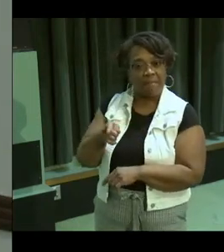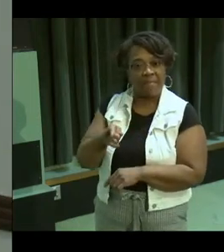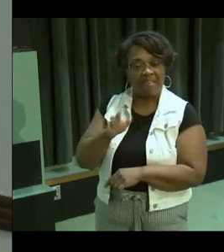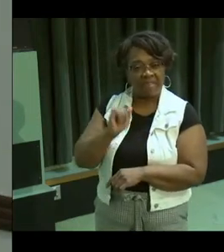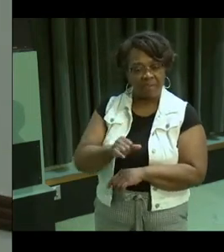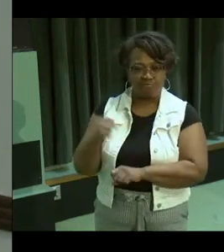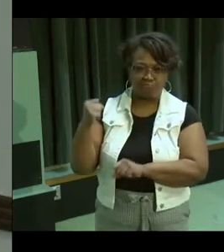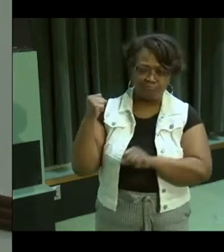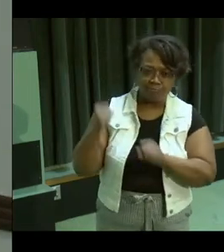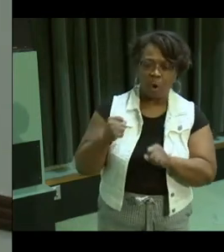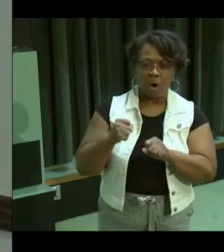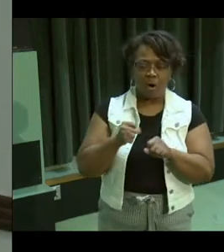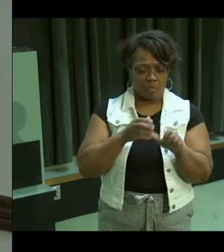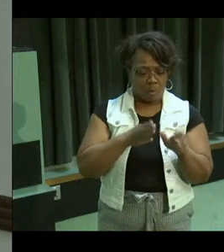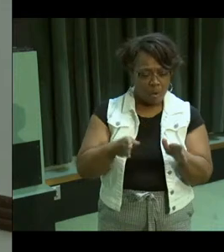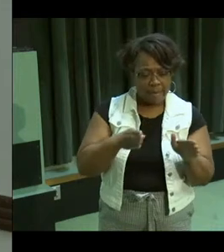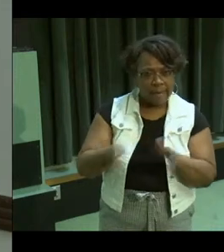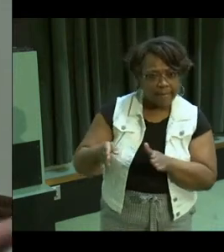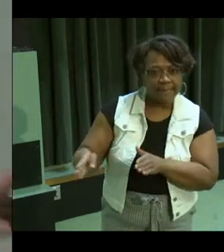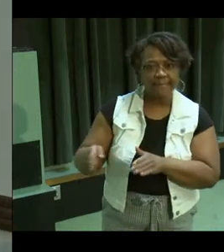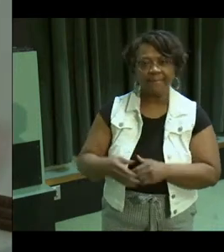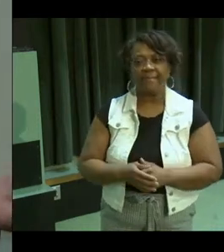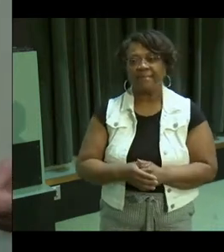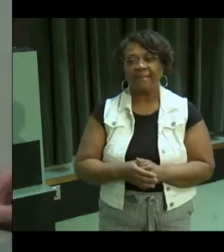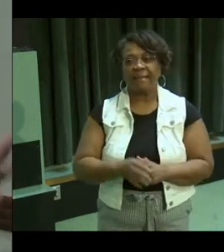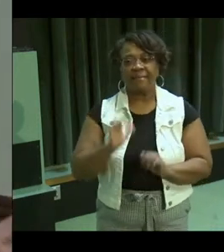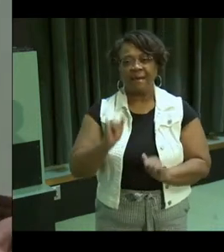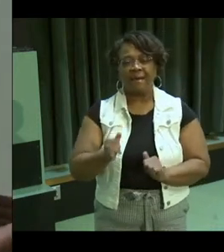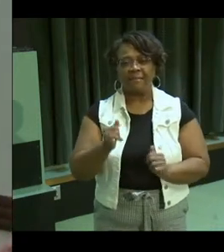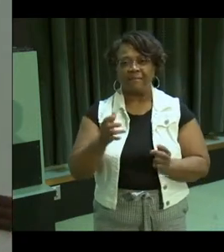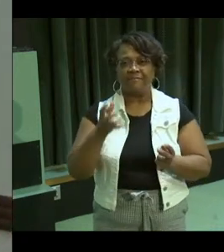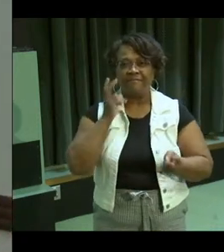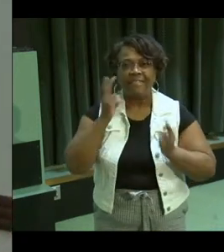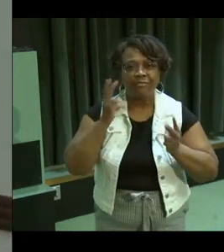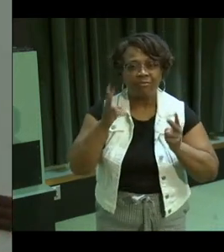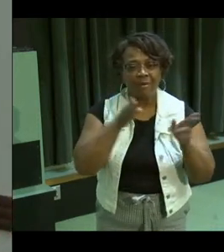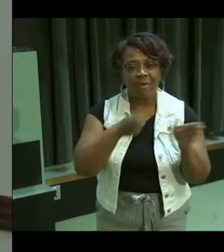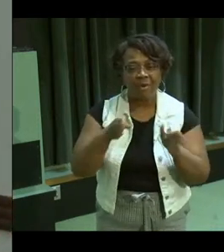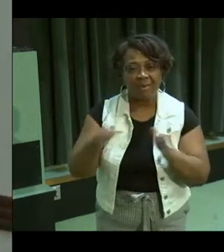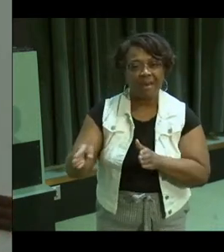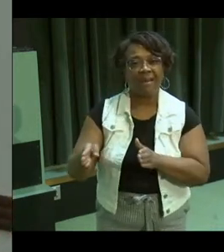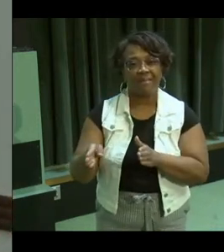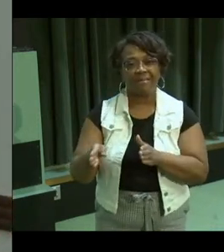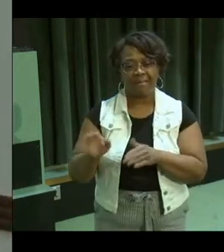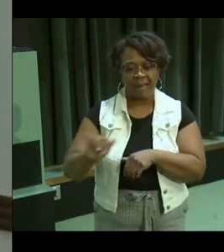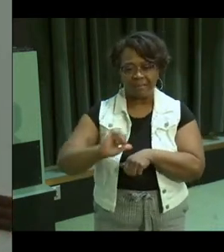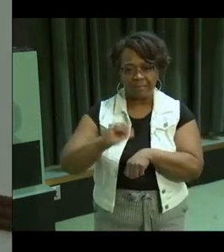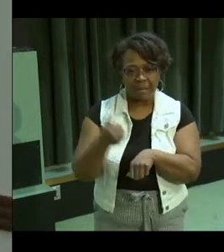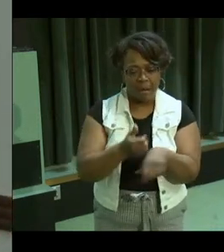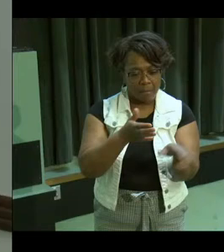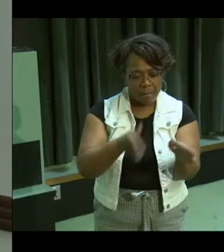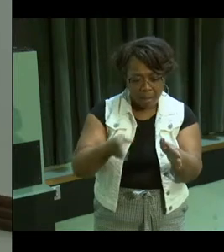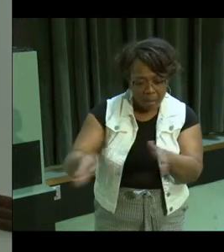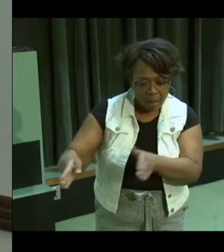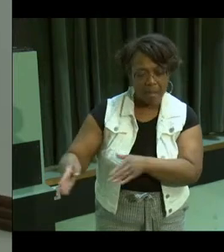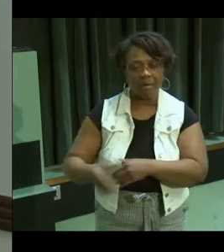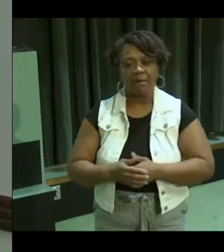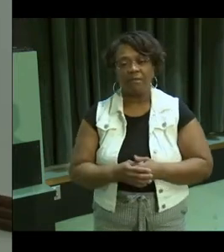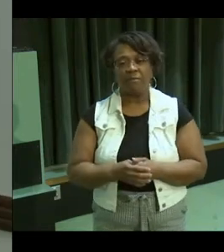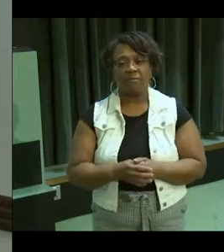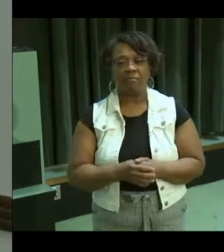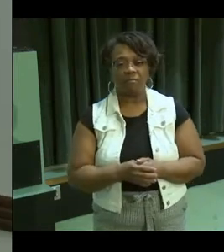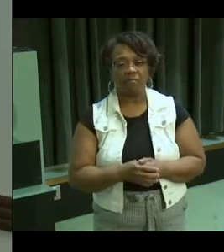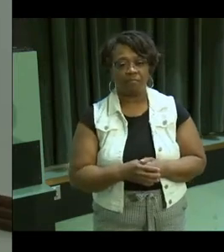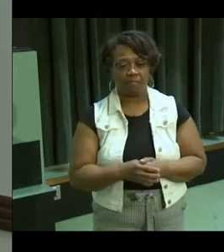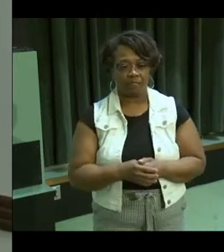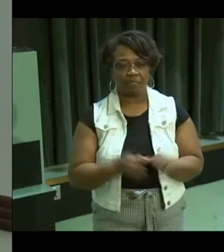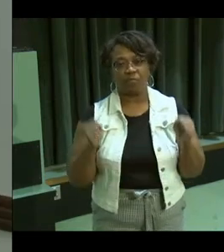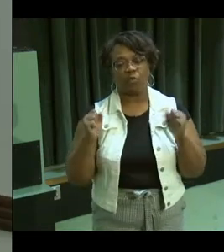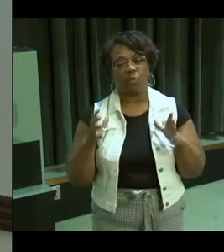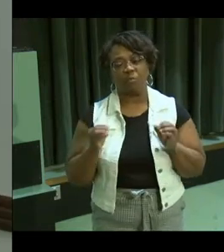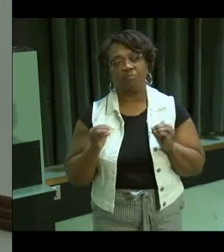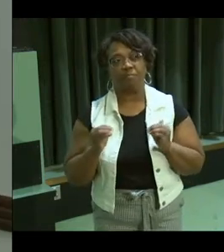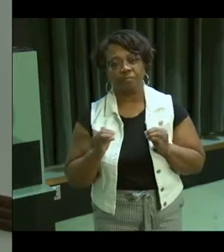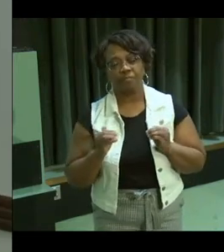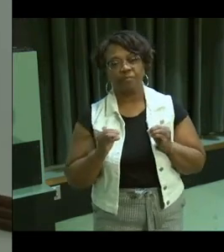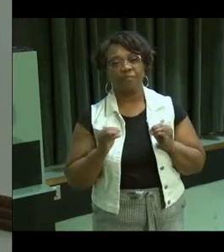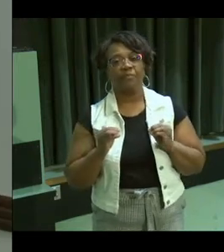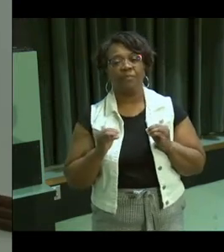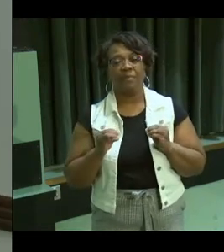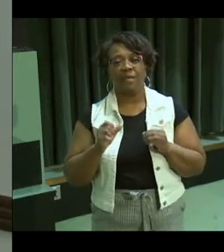organizing. That's some